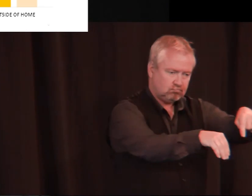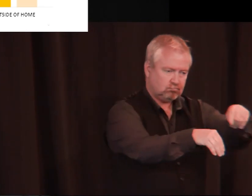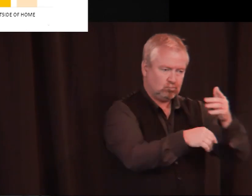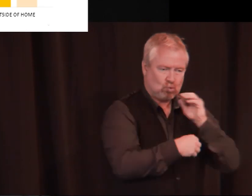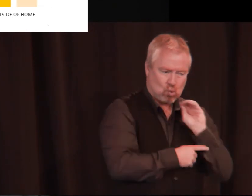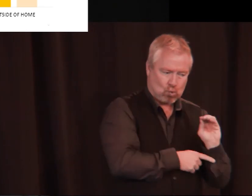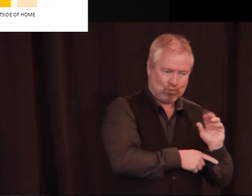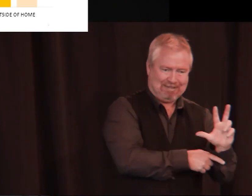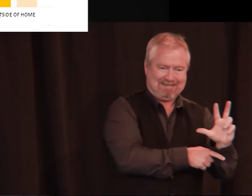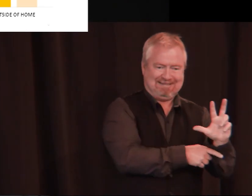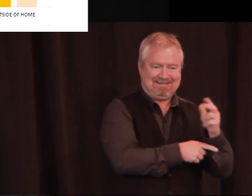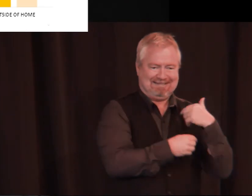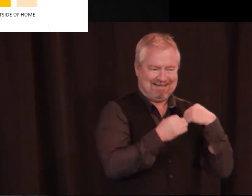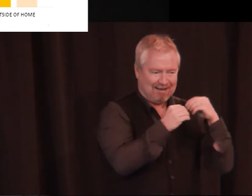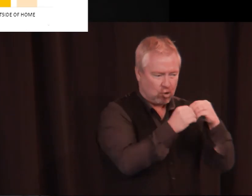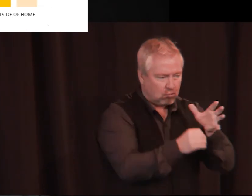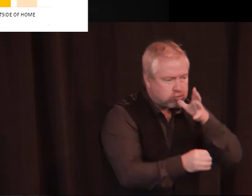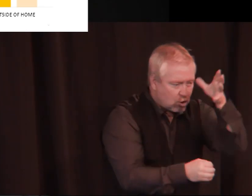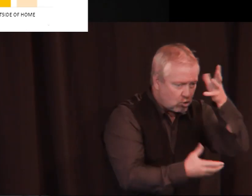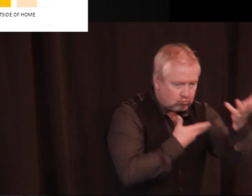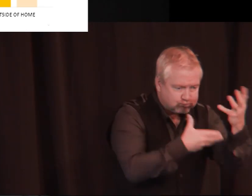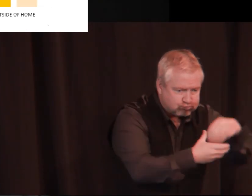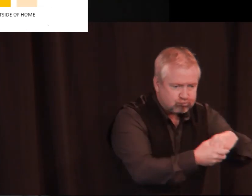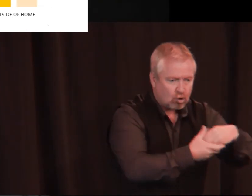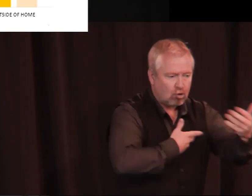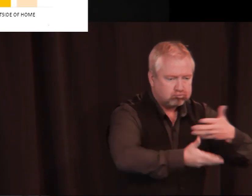the parents and the child, not just the child.